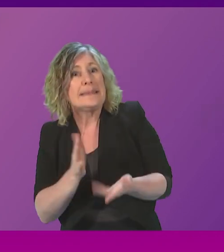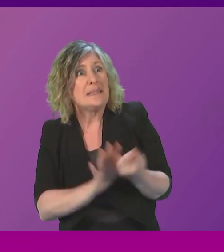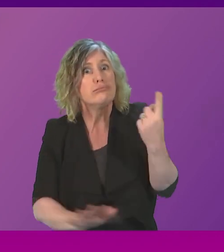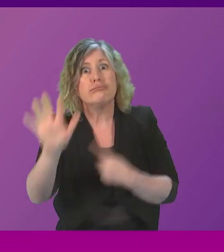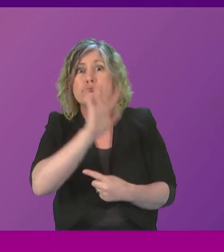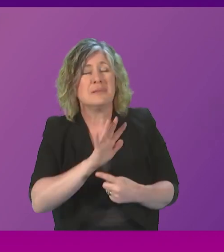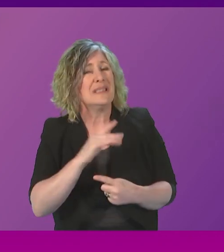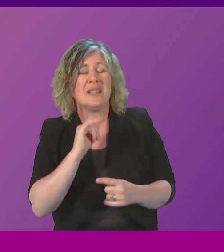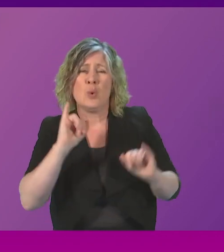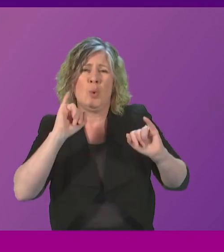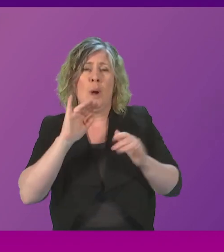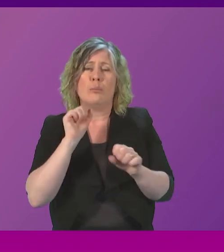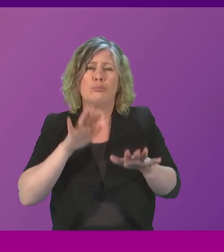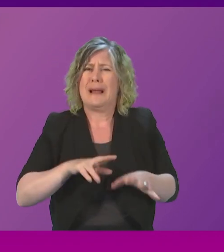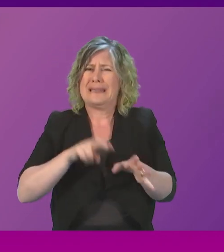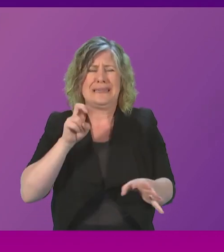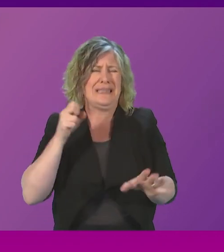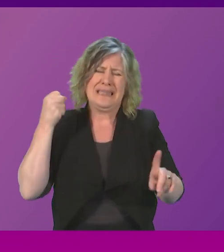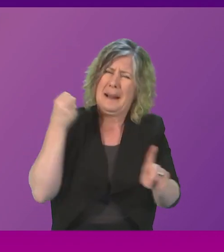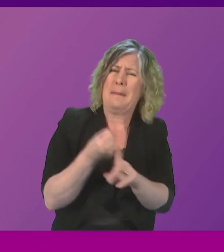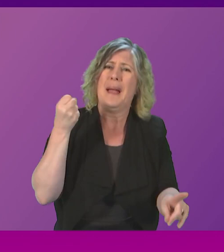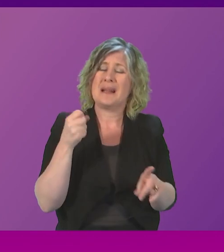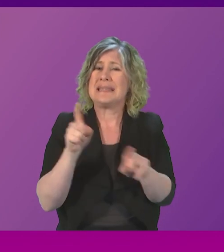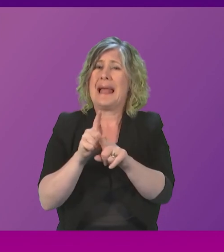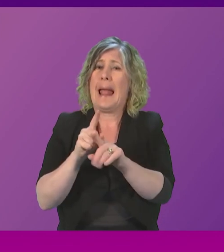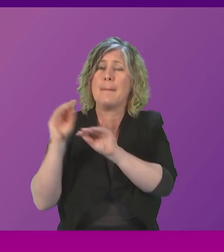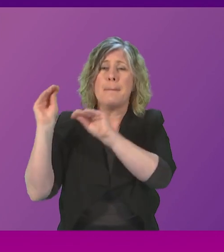Something else that has been damaging is the immigration policies that have been brought